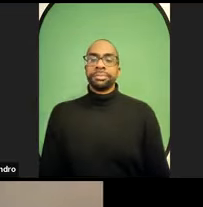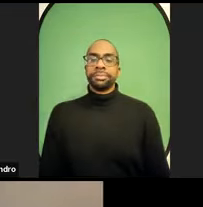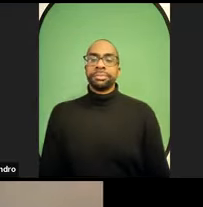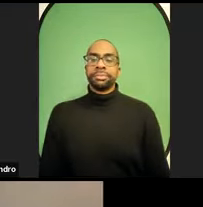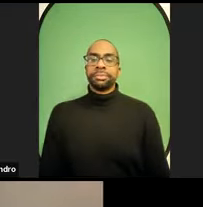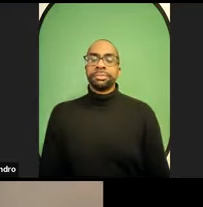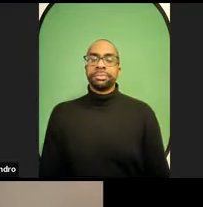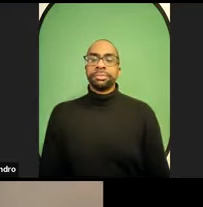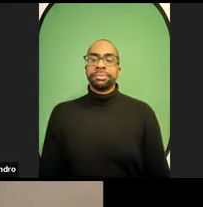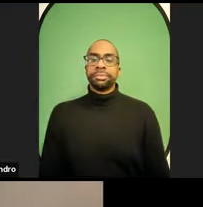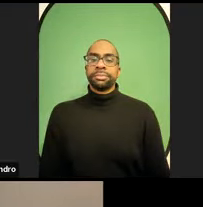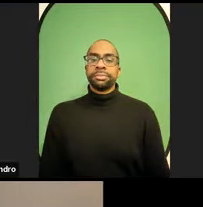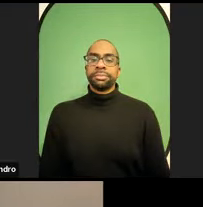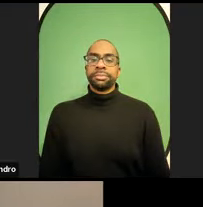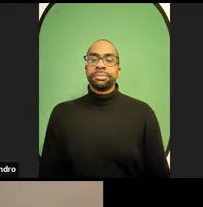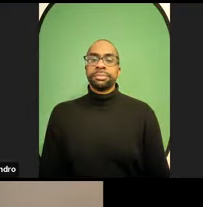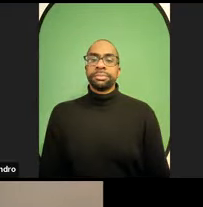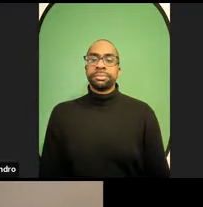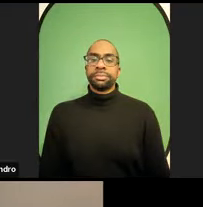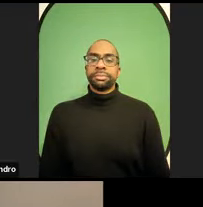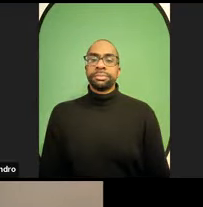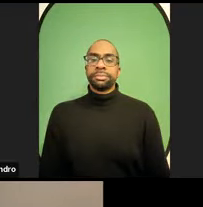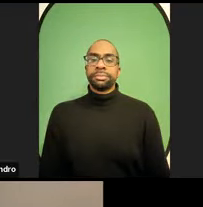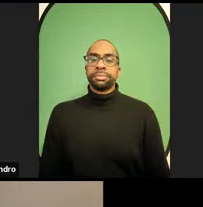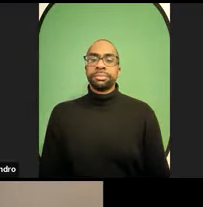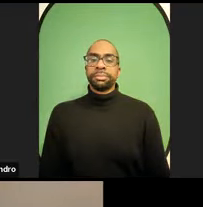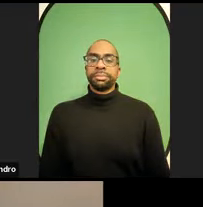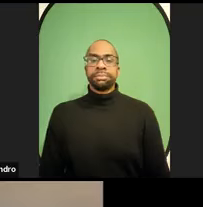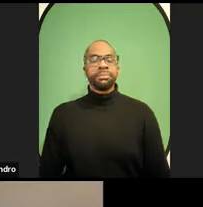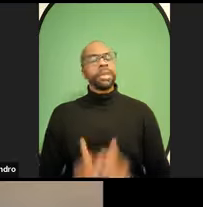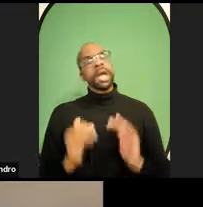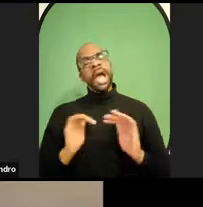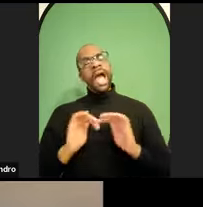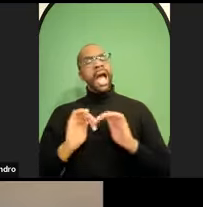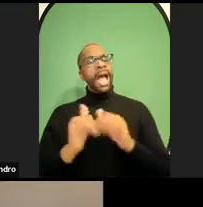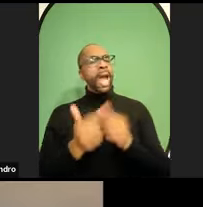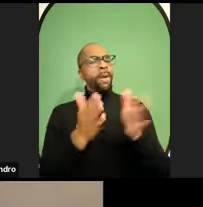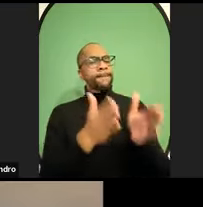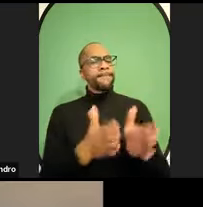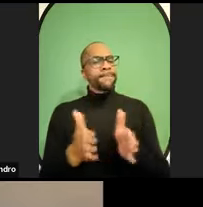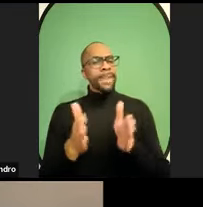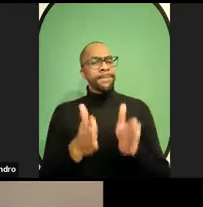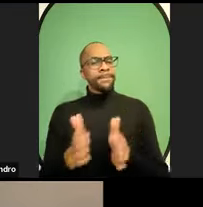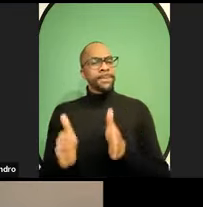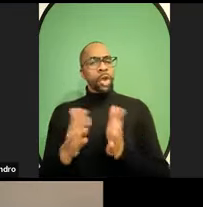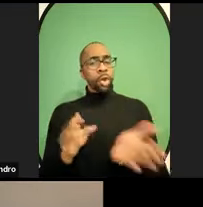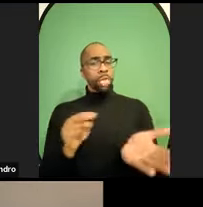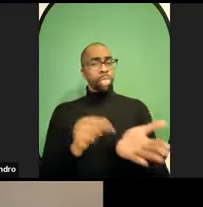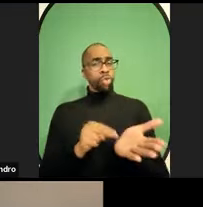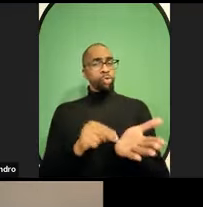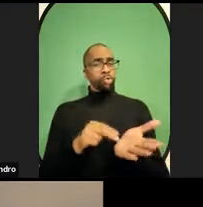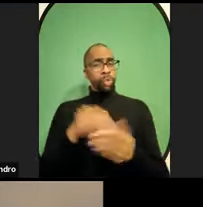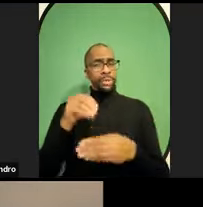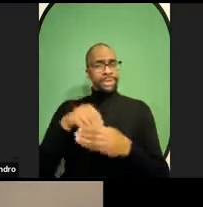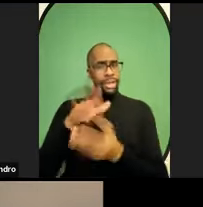Sure sir. r. So, where do we r. So, where do we begin, so So, where do we begin. So how will prepare.